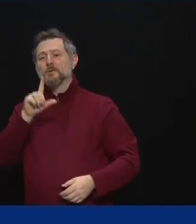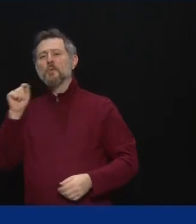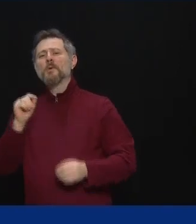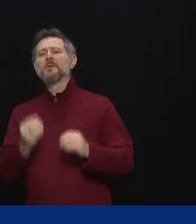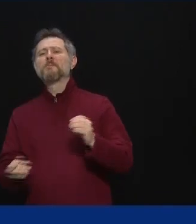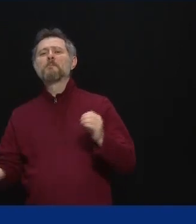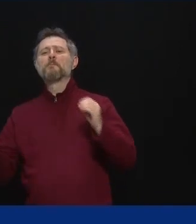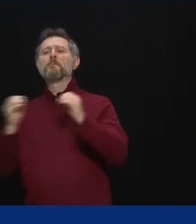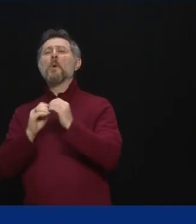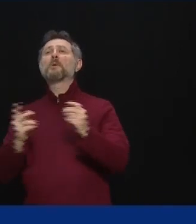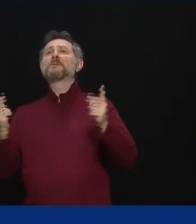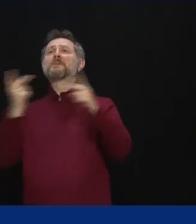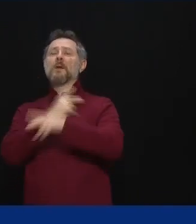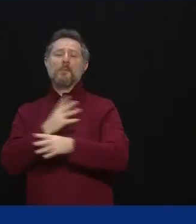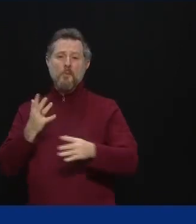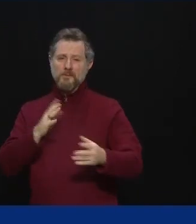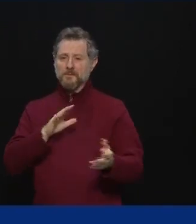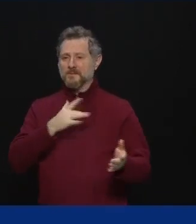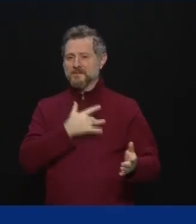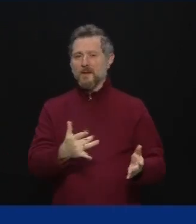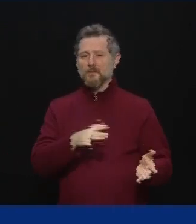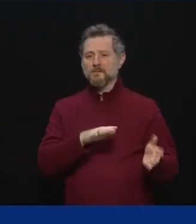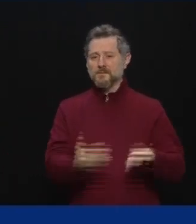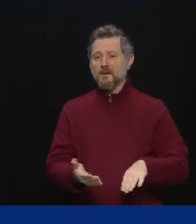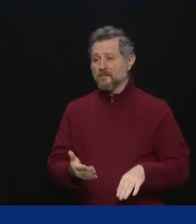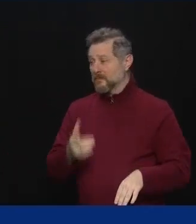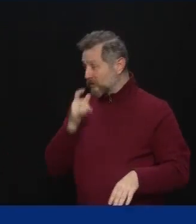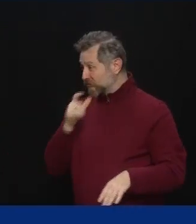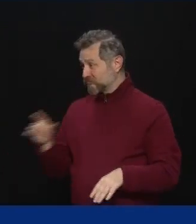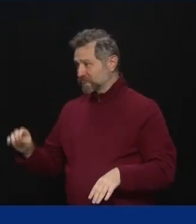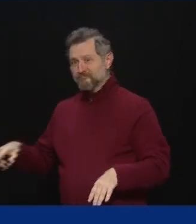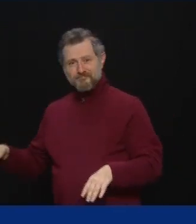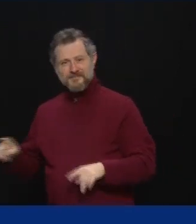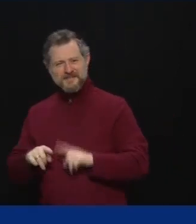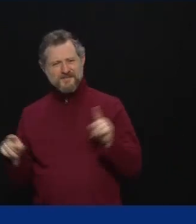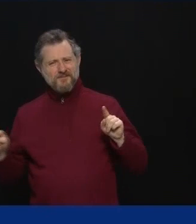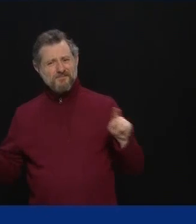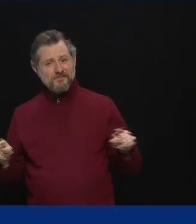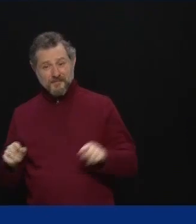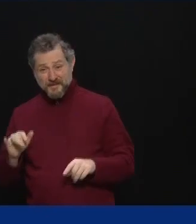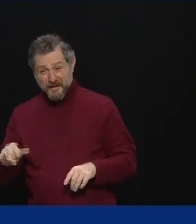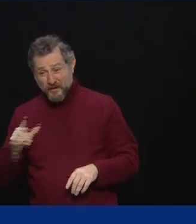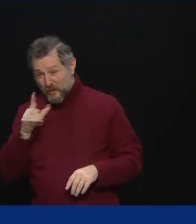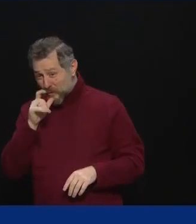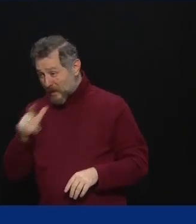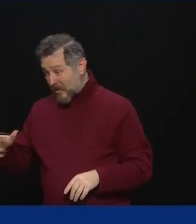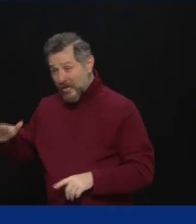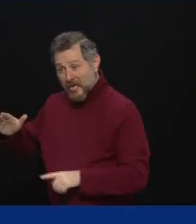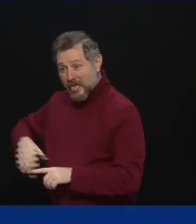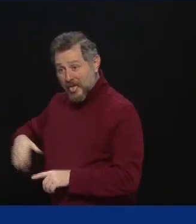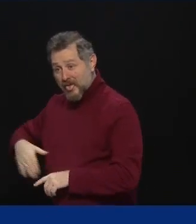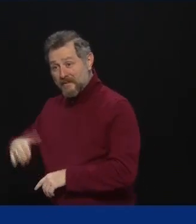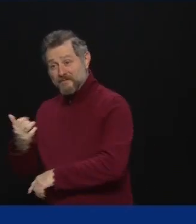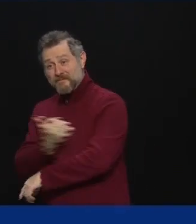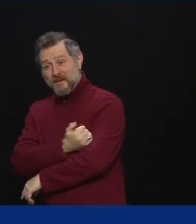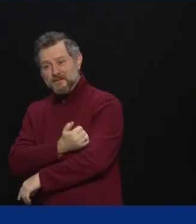ALL DATA FROM EXPERTS NOW TELL US UNVACCINATED PEOPLE ARE 20 TIMES MORE LIKELY TO DIE THAN THE VACCINATED.